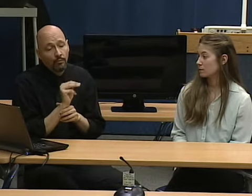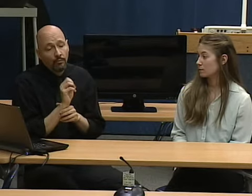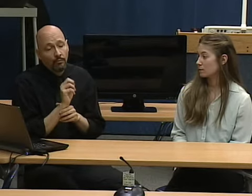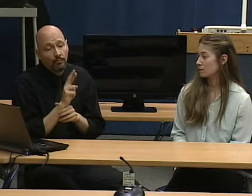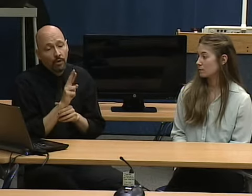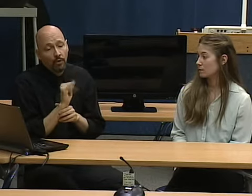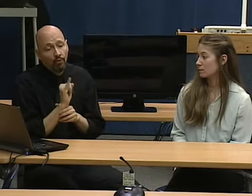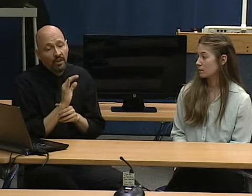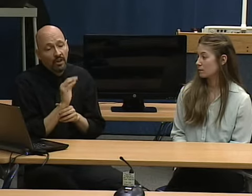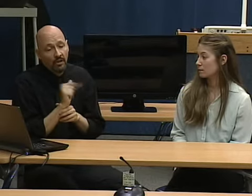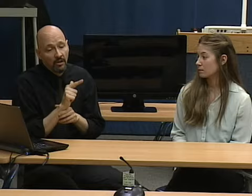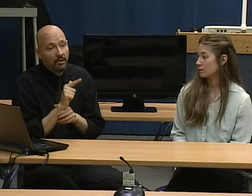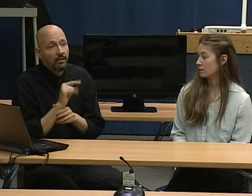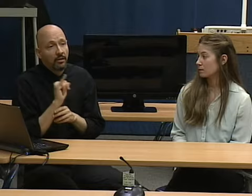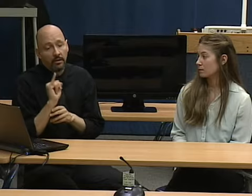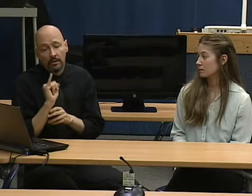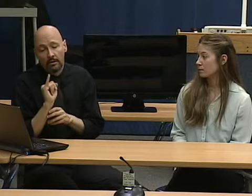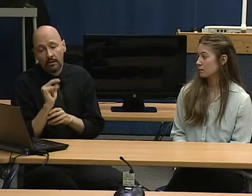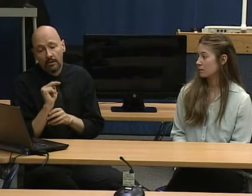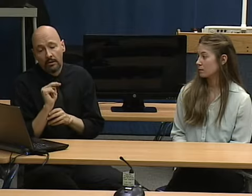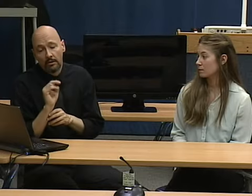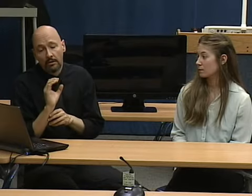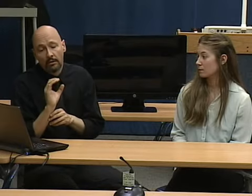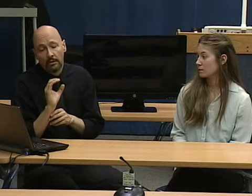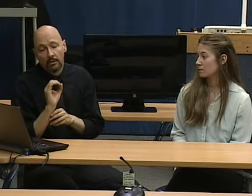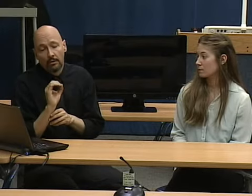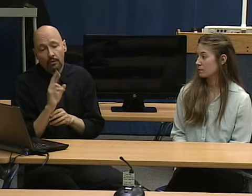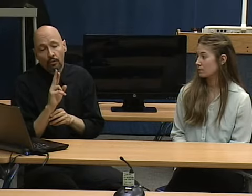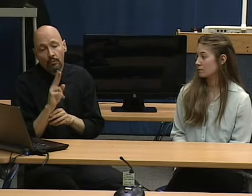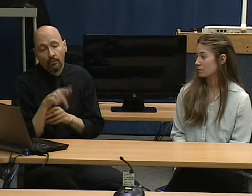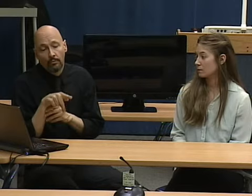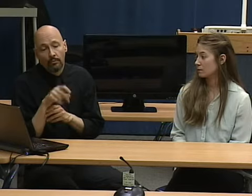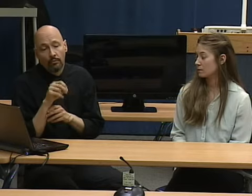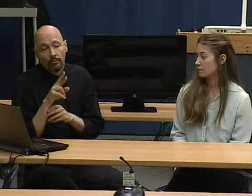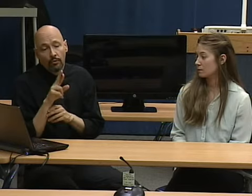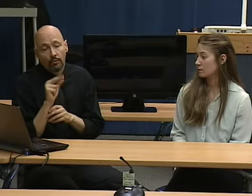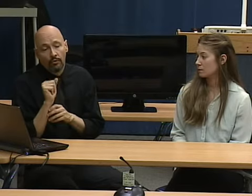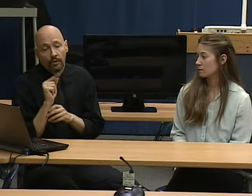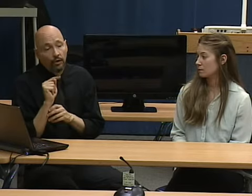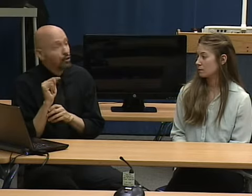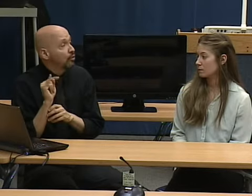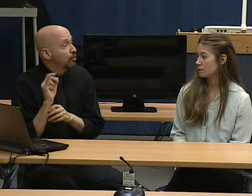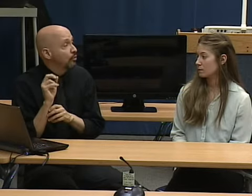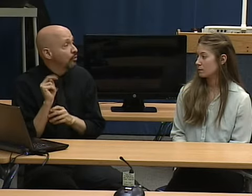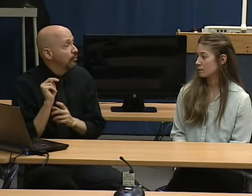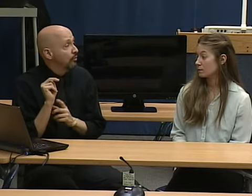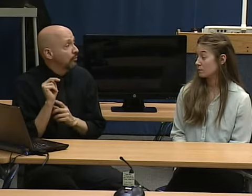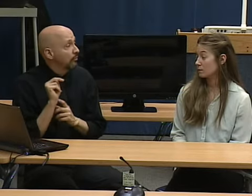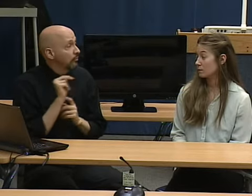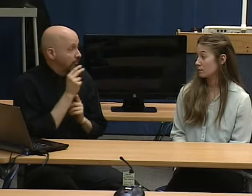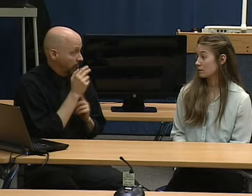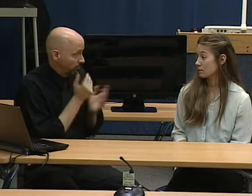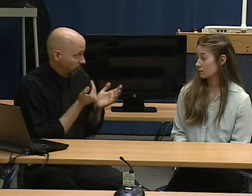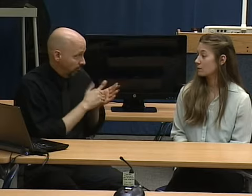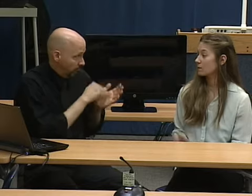N-U-M-E-R-I-C-A-L I-N-C-O-R-P-O-R-A-T-I-O-N. Need to see it again?